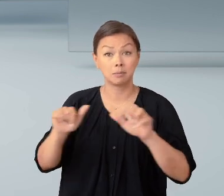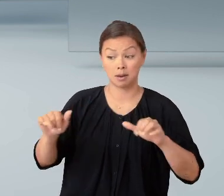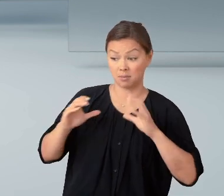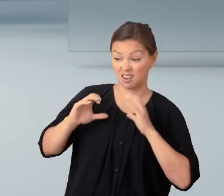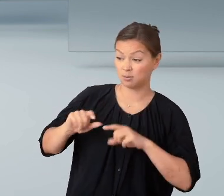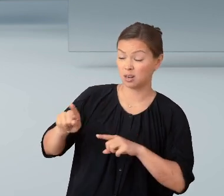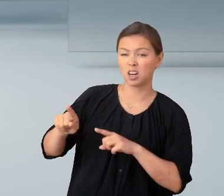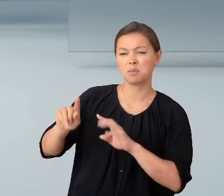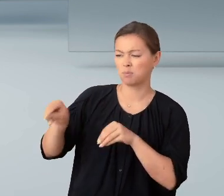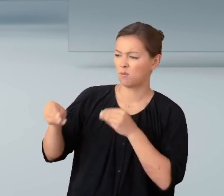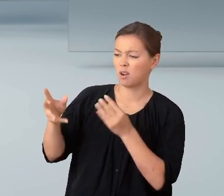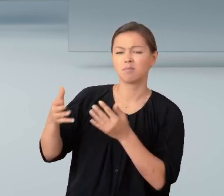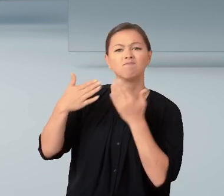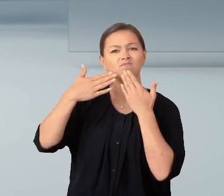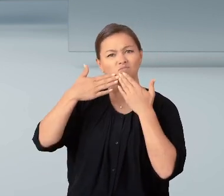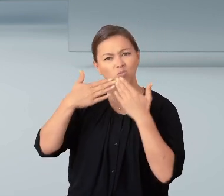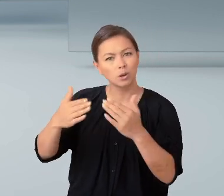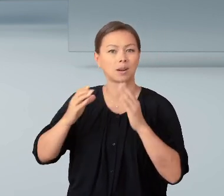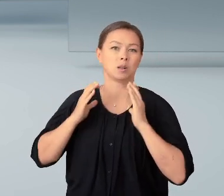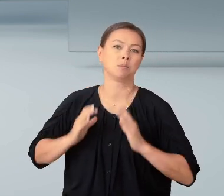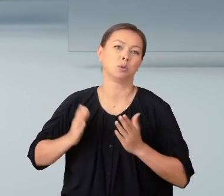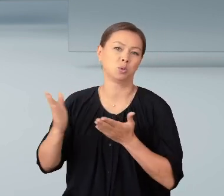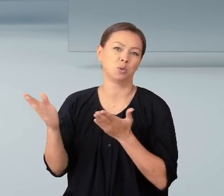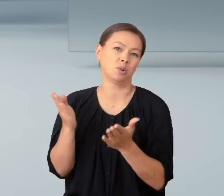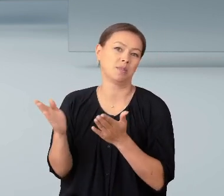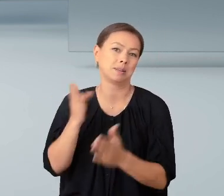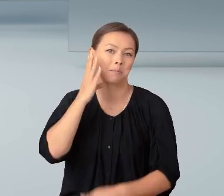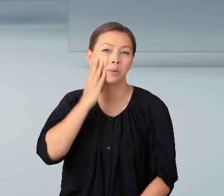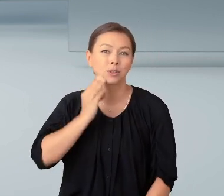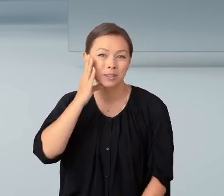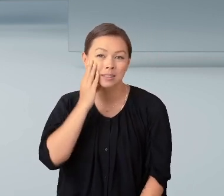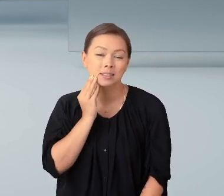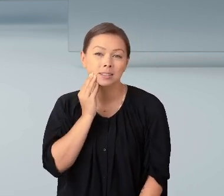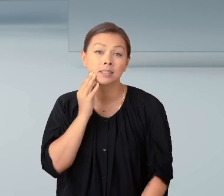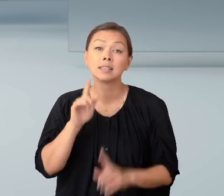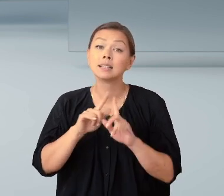experience. Likewise, customers' expectations have shifted. They